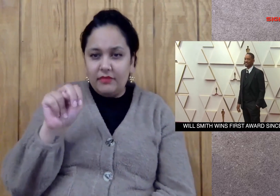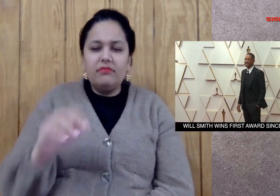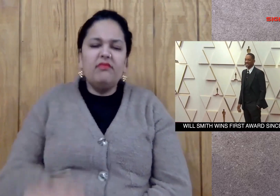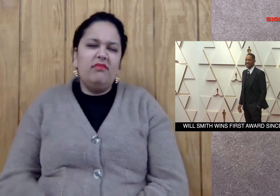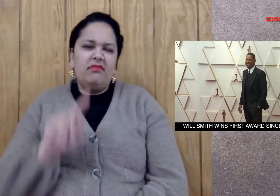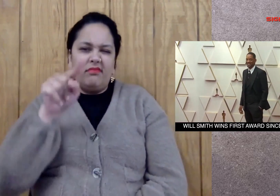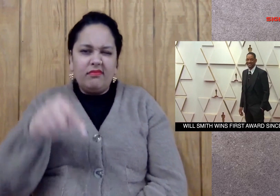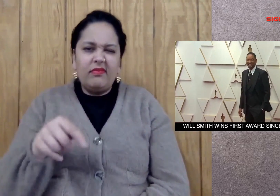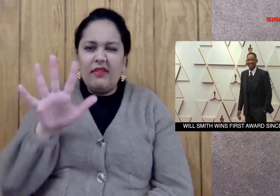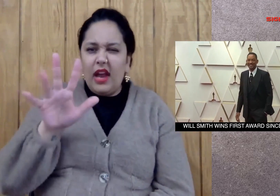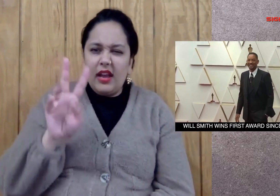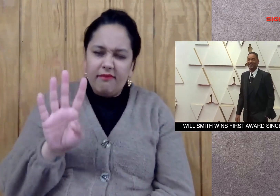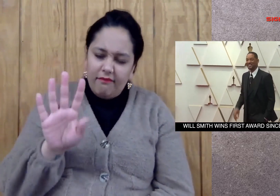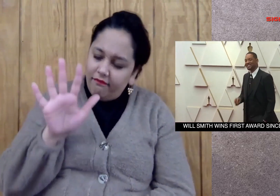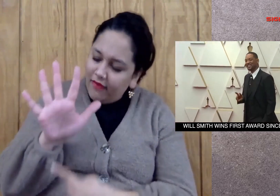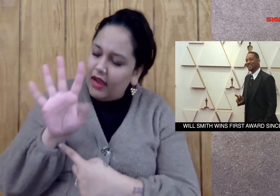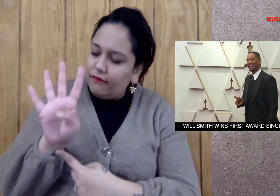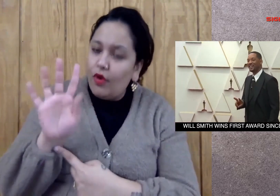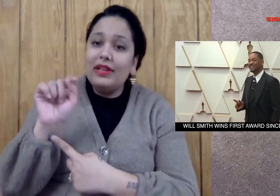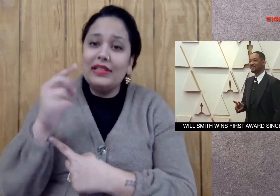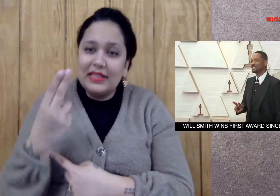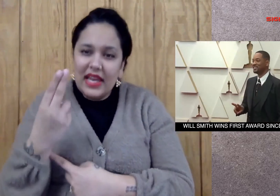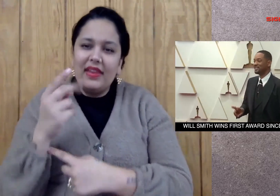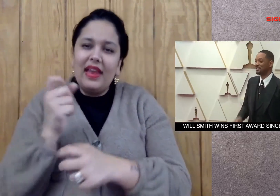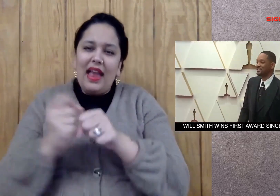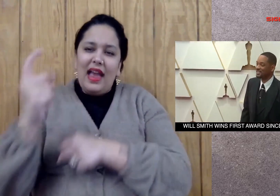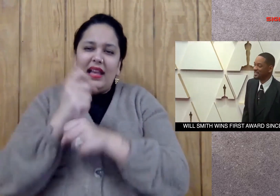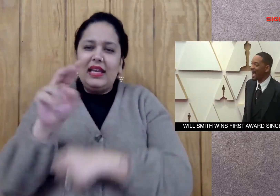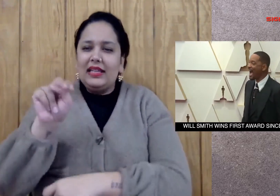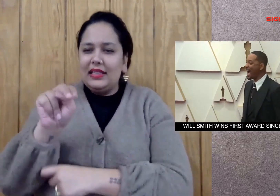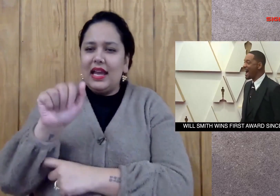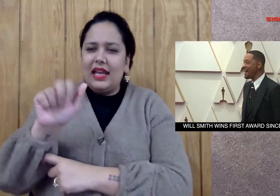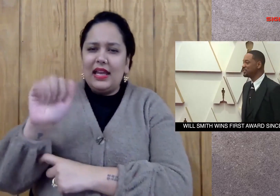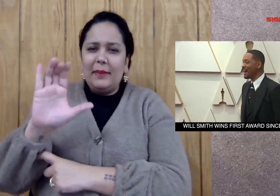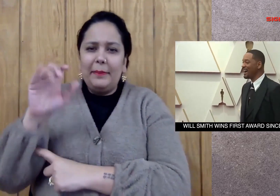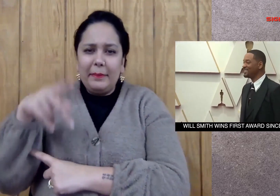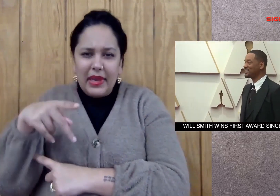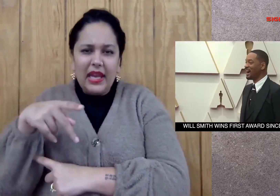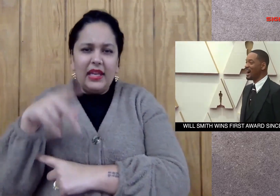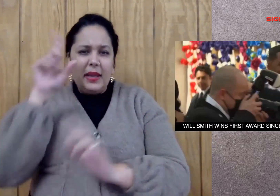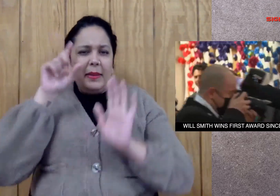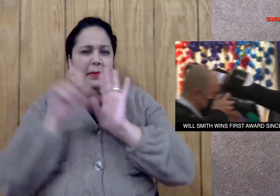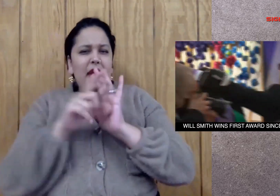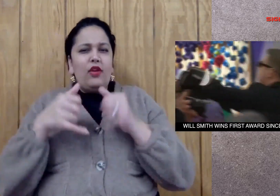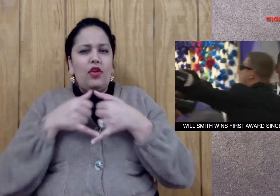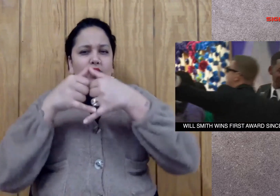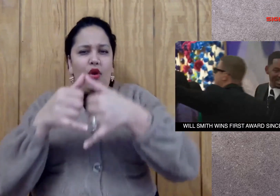at the 54th annual NAACP image Awards on Saturday